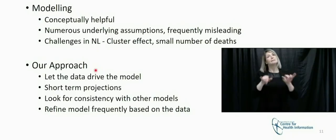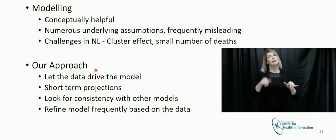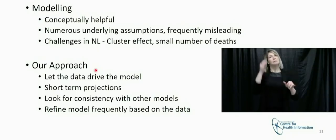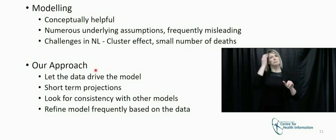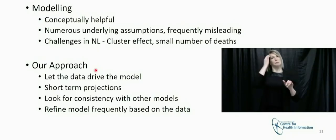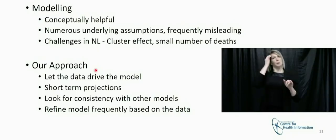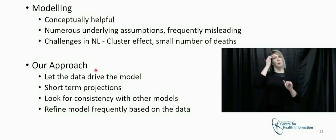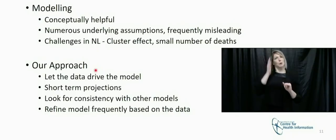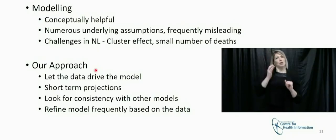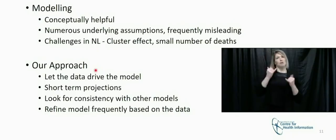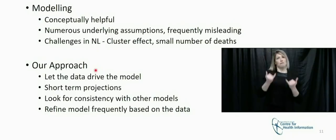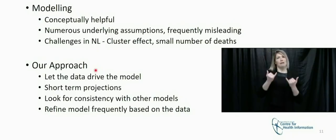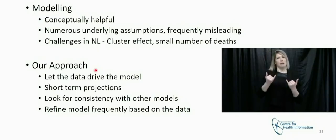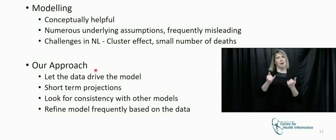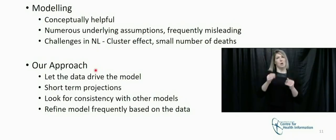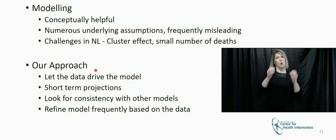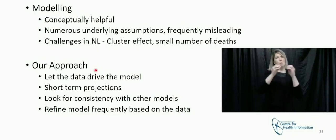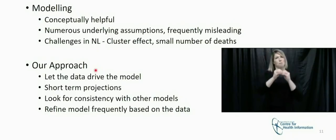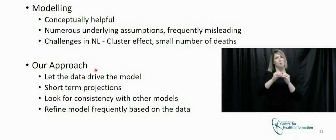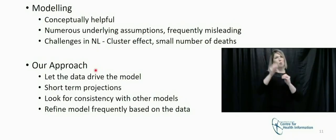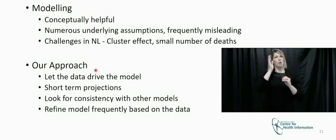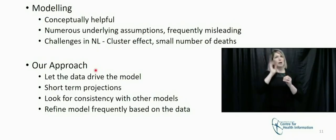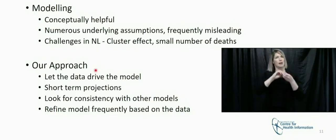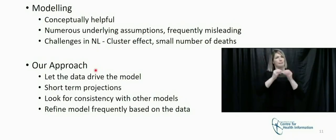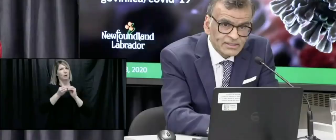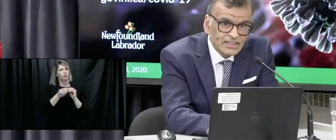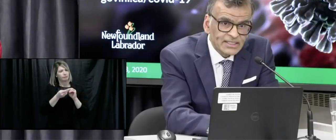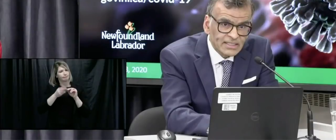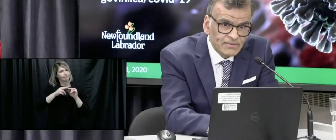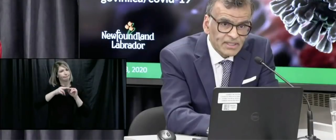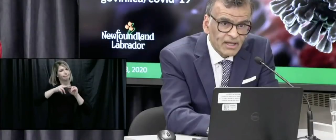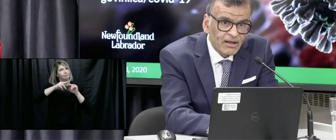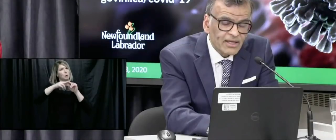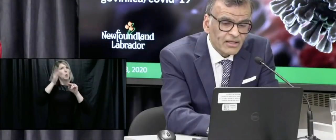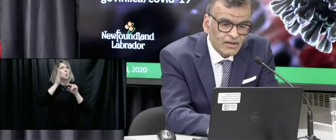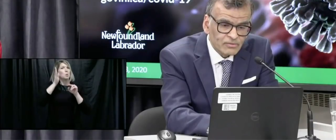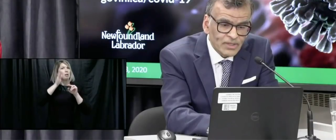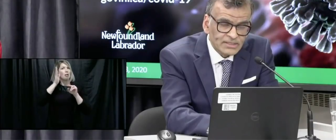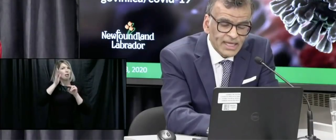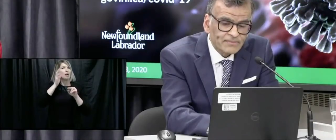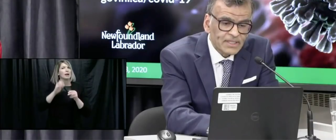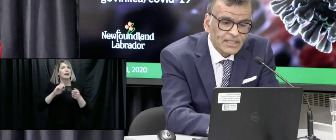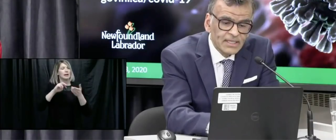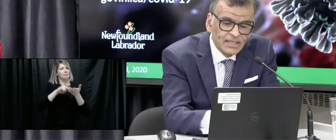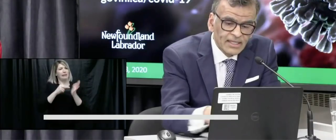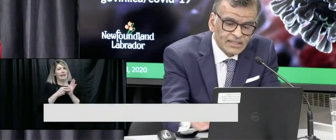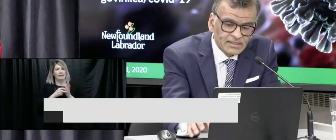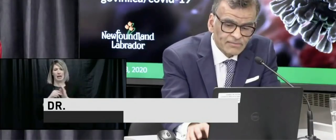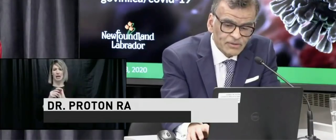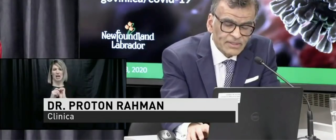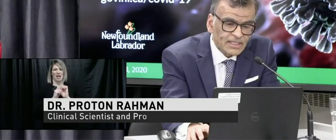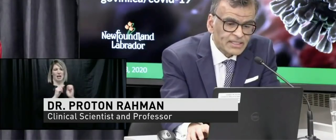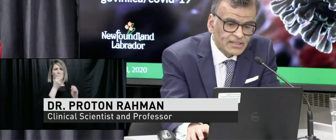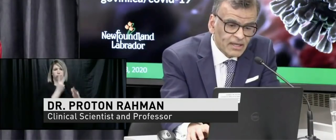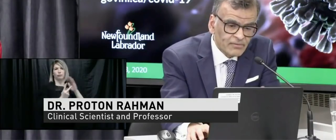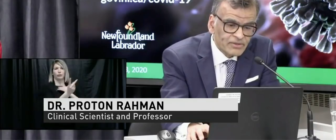FREQUENTLY SO WHEN WE GET AN UPDATED POINTS AND HAVE A BETTER IDEA OF WHERE WE'RE GOING, WE'RE GOING TO RERUN IT AGAIN.